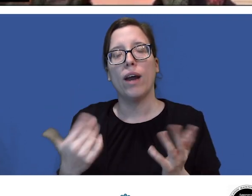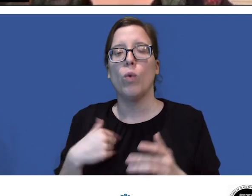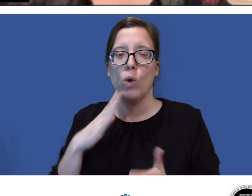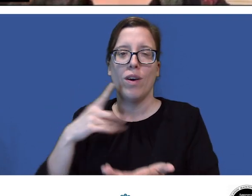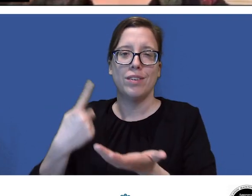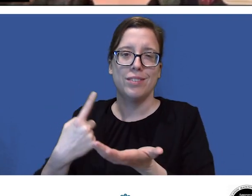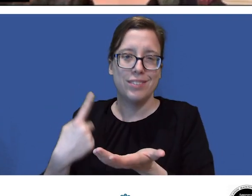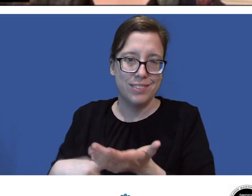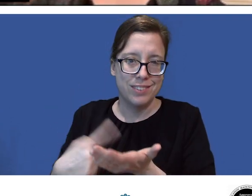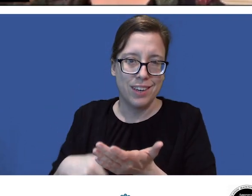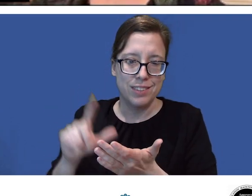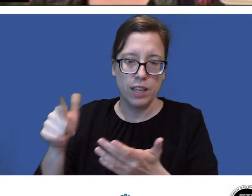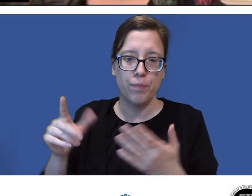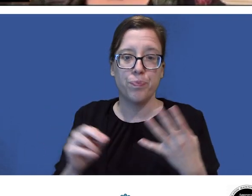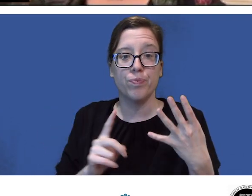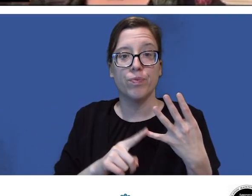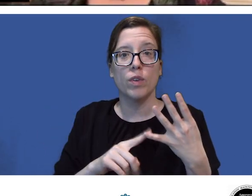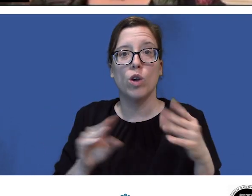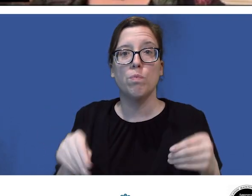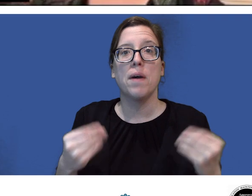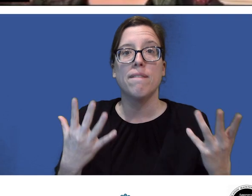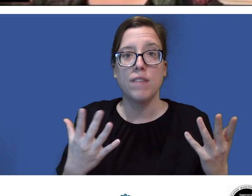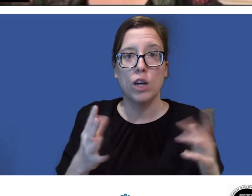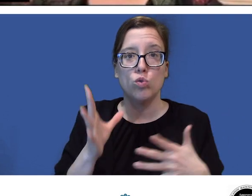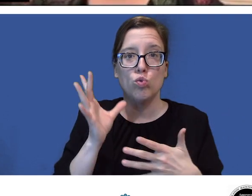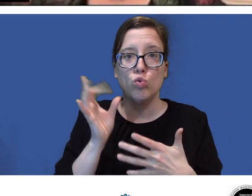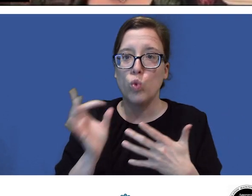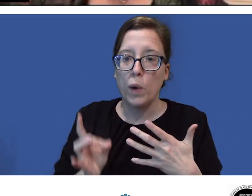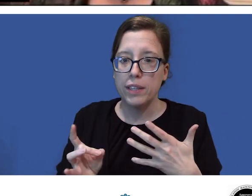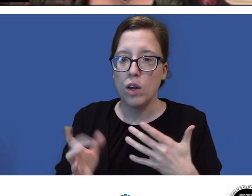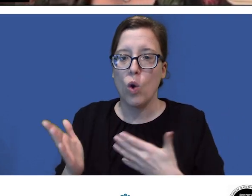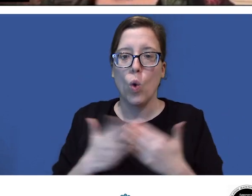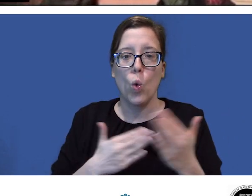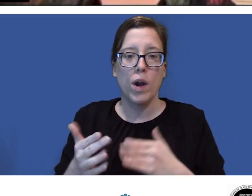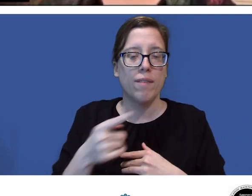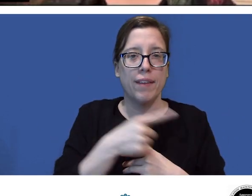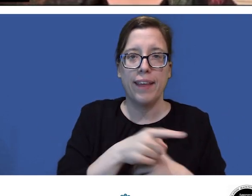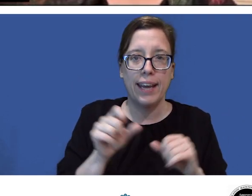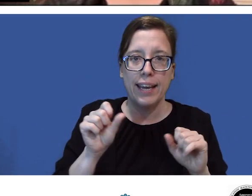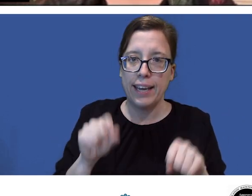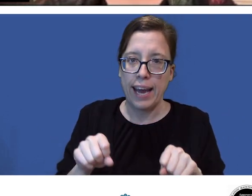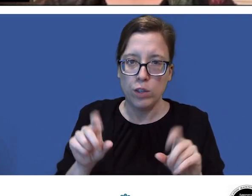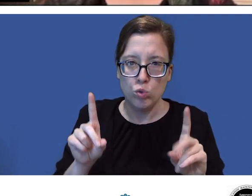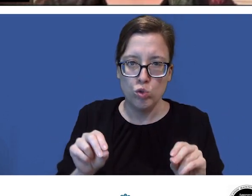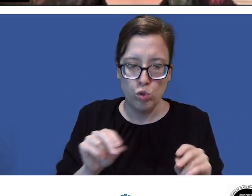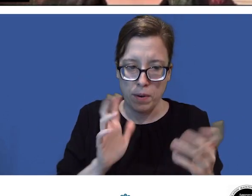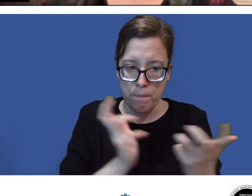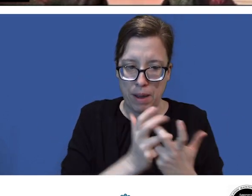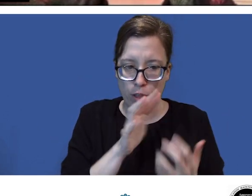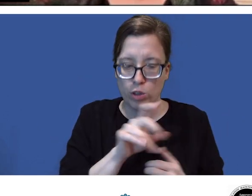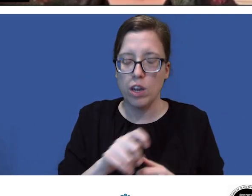That's one of my reminders we're going to hit again. And provide choices to whatever degree the kid can manage